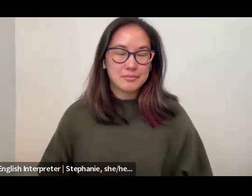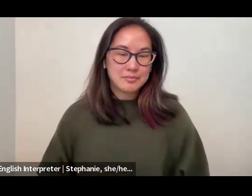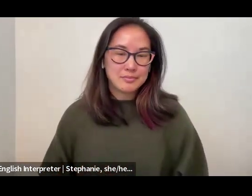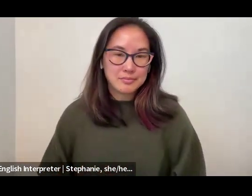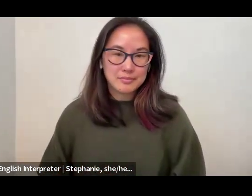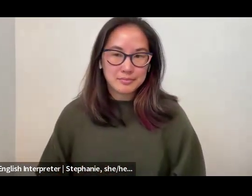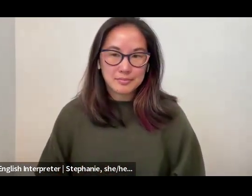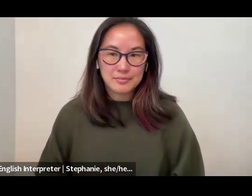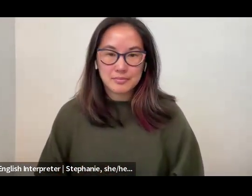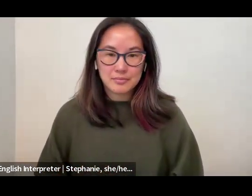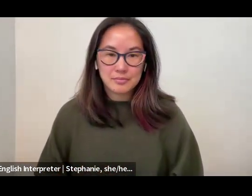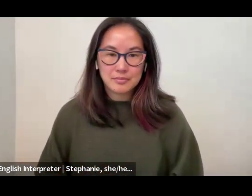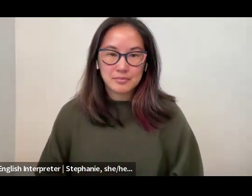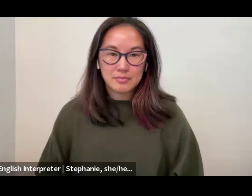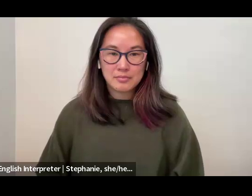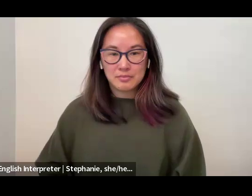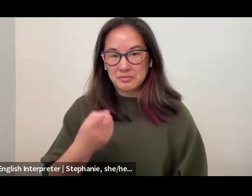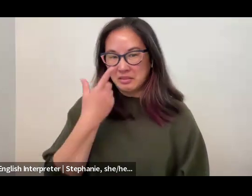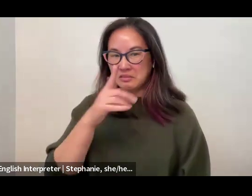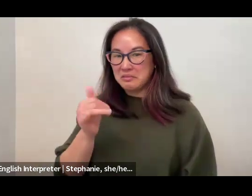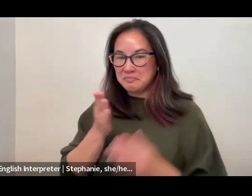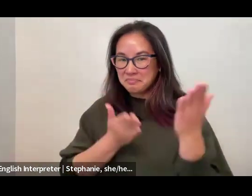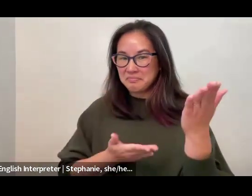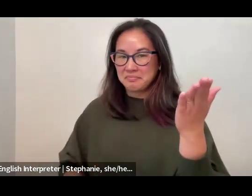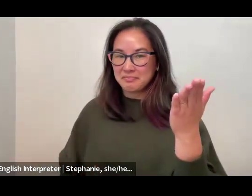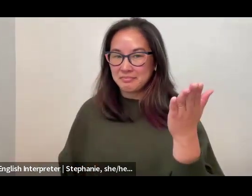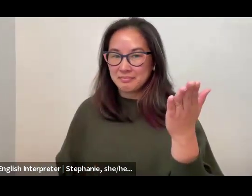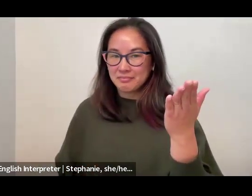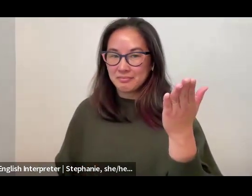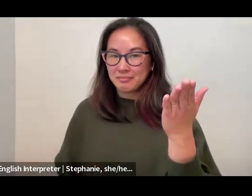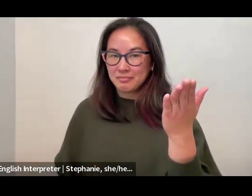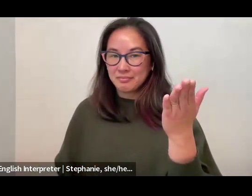And if you're a visual learner from the side, that could look like this, or this.